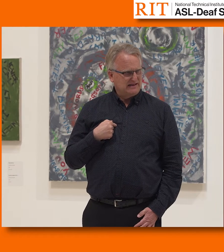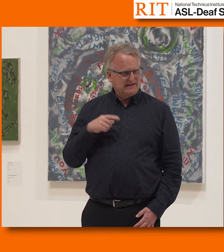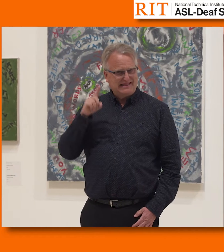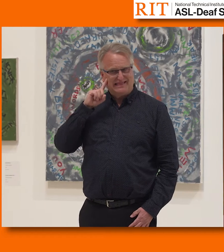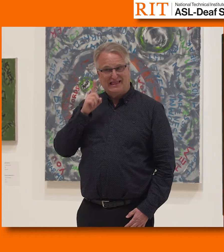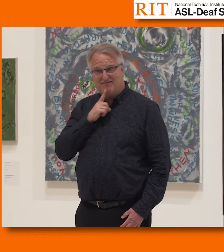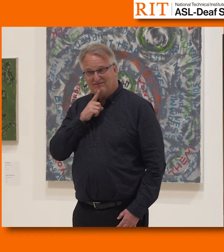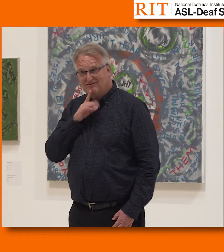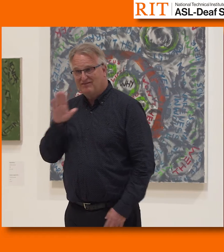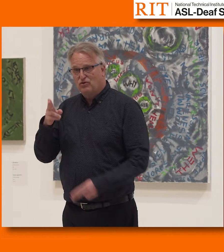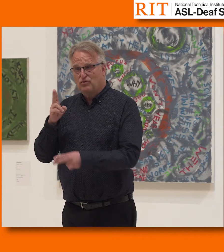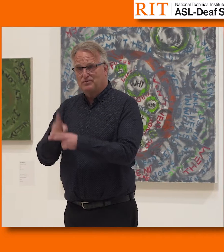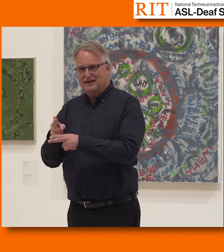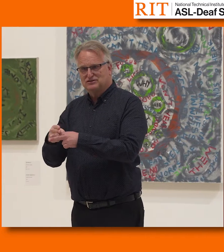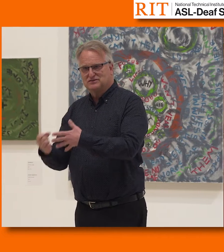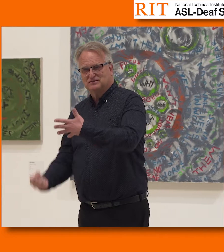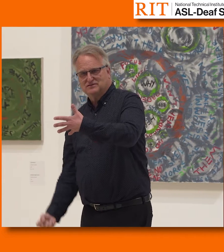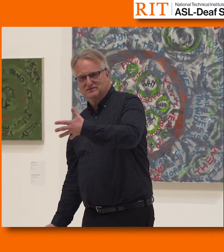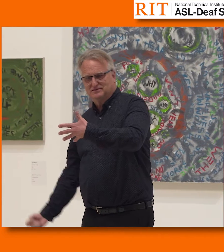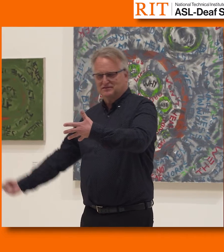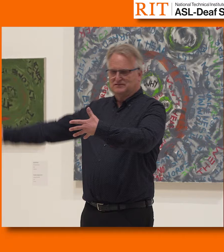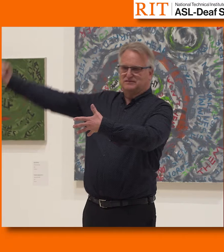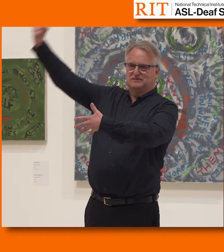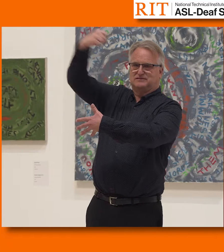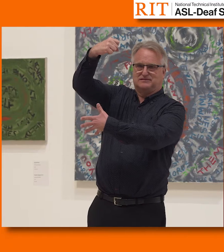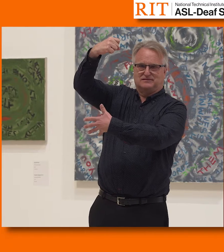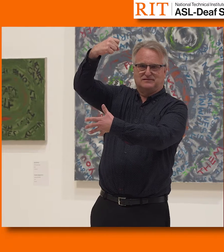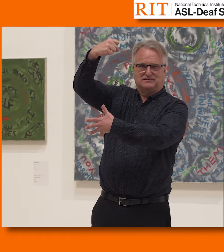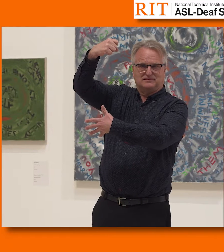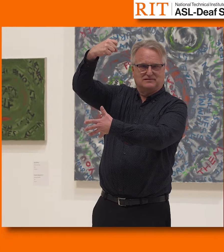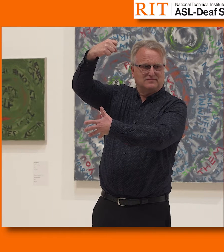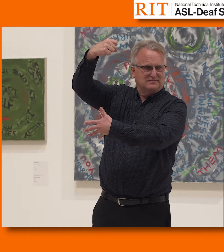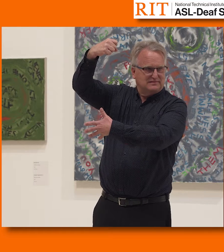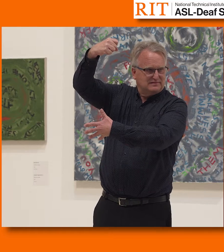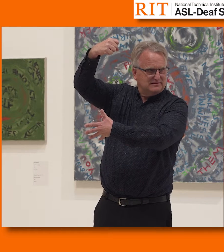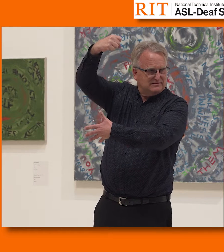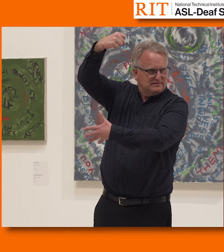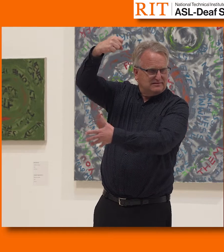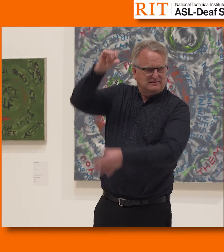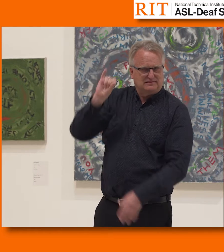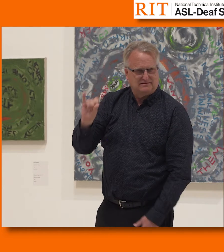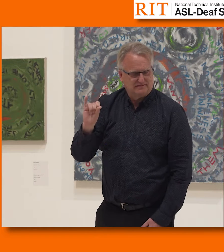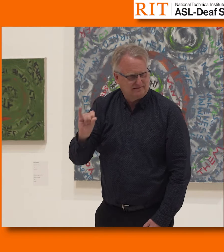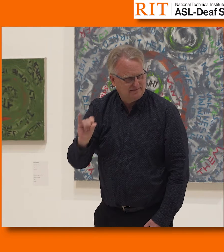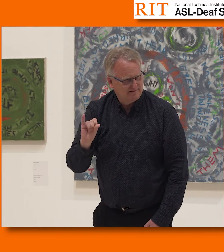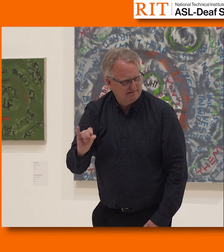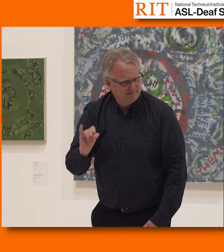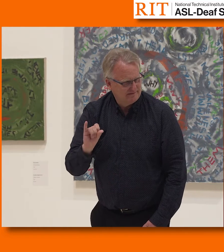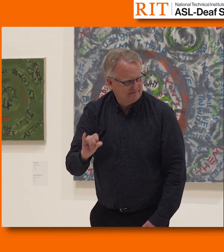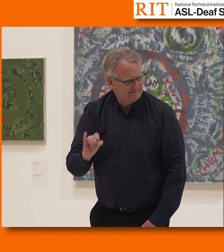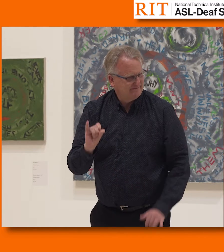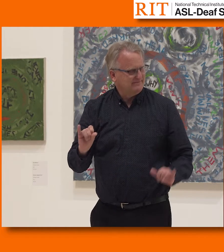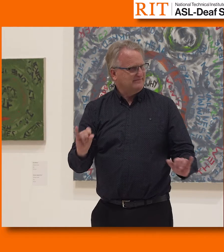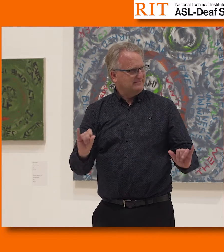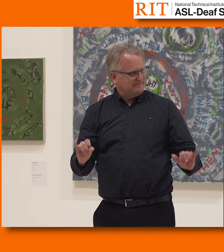But Ellie taught me that the most important thing is the Deaf person's, the Deaf professional's reputation.